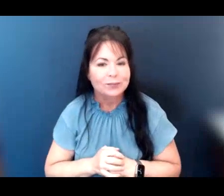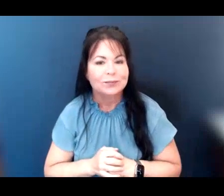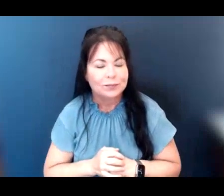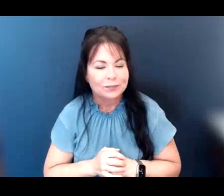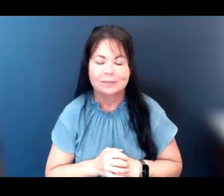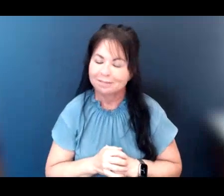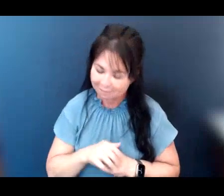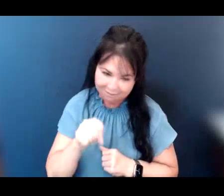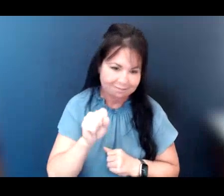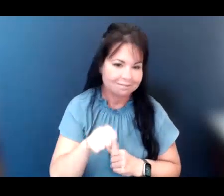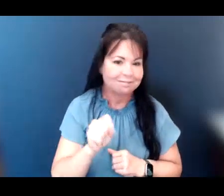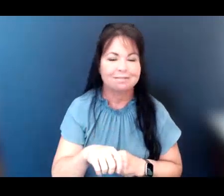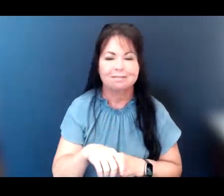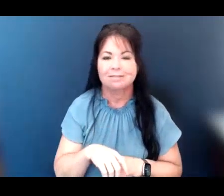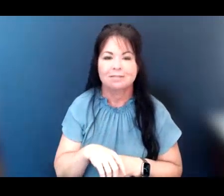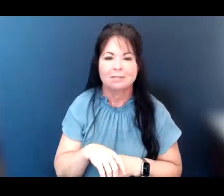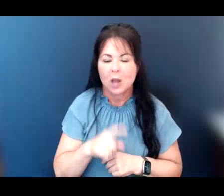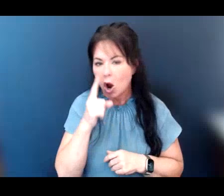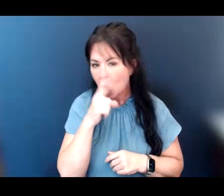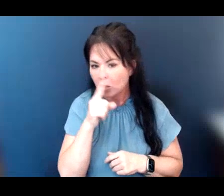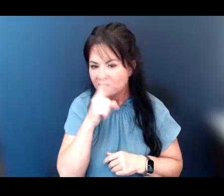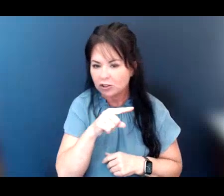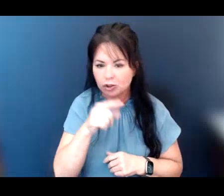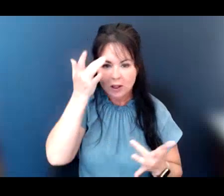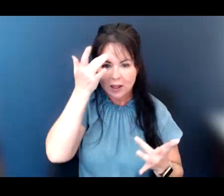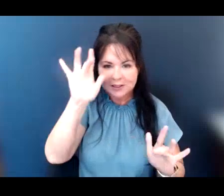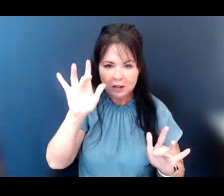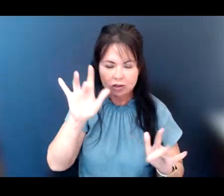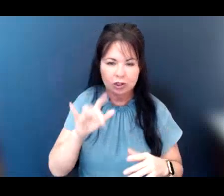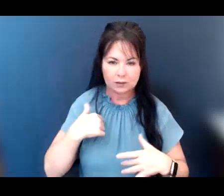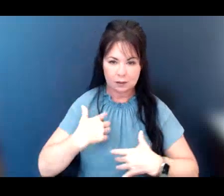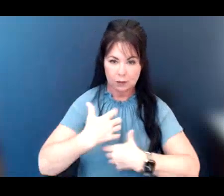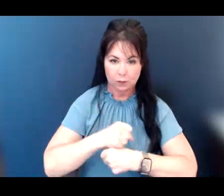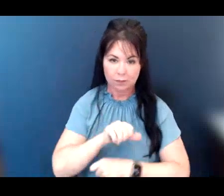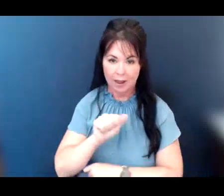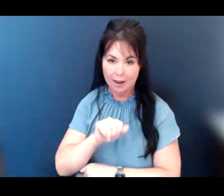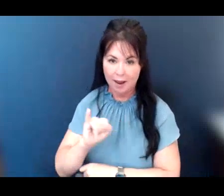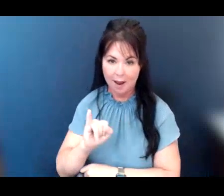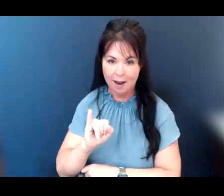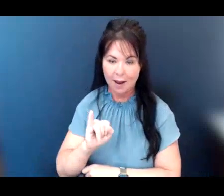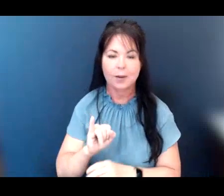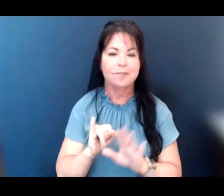And I'm excited to talk about this. I am a strong proponent that AI can